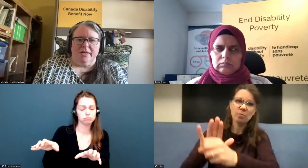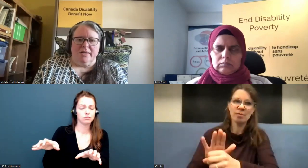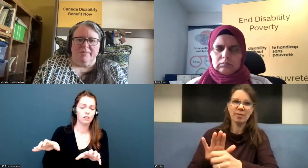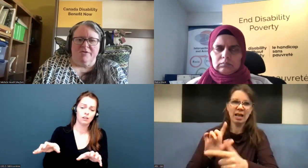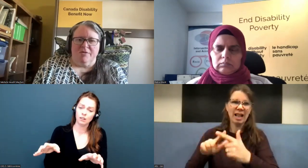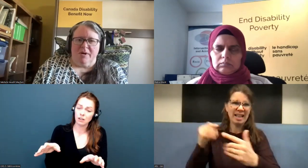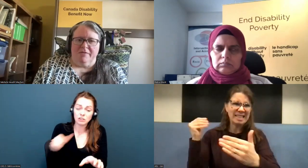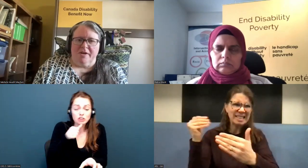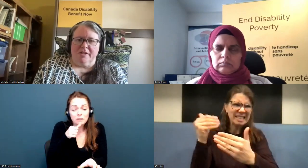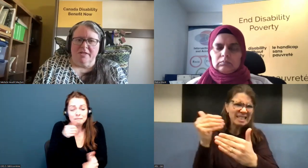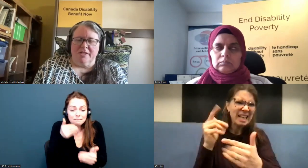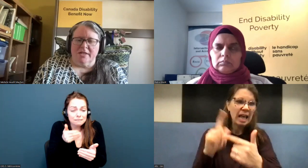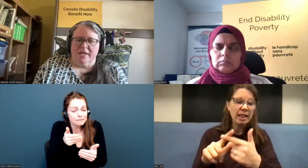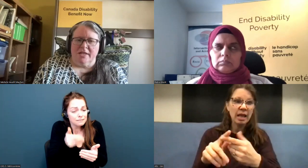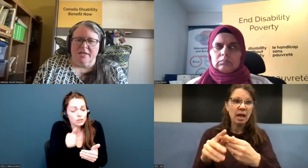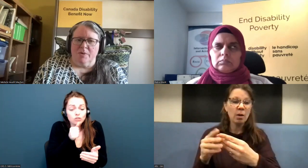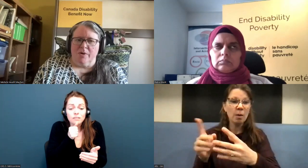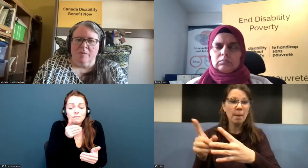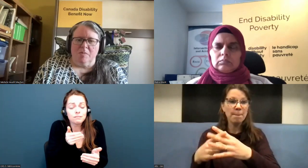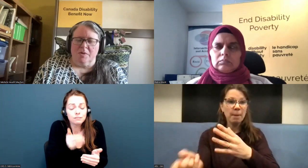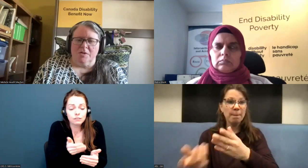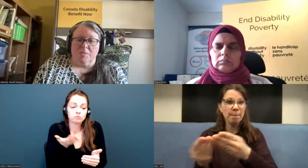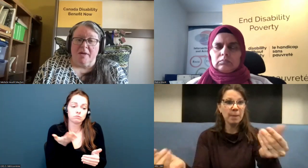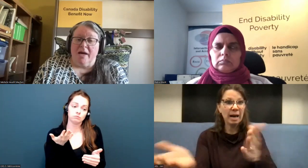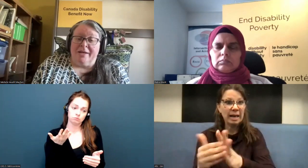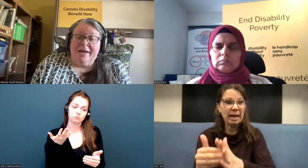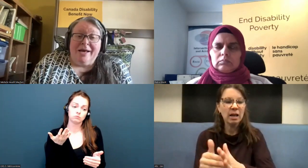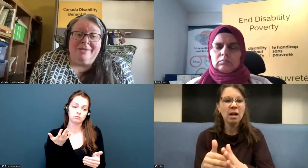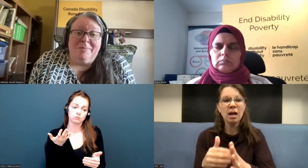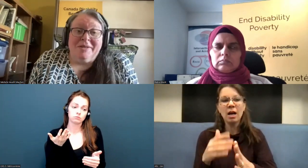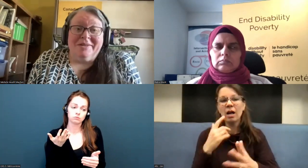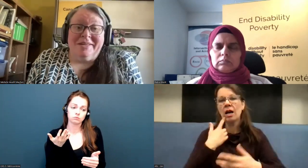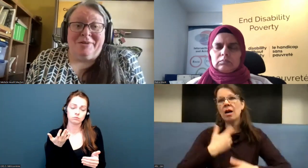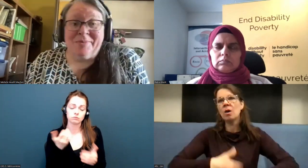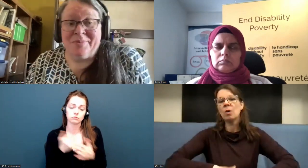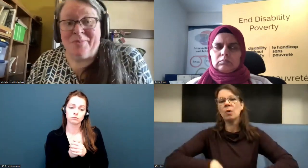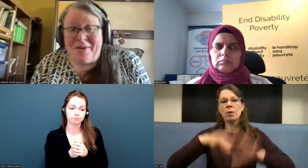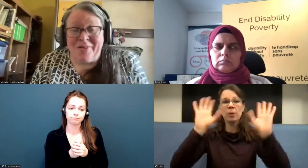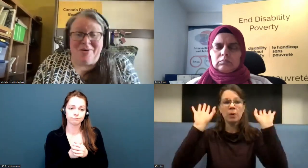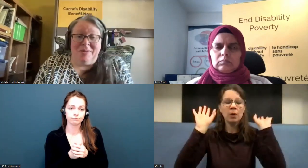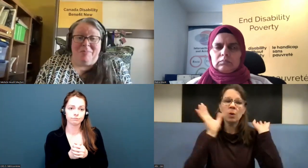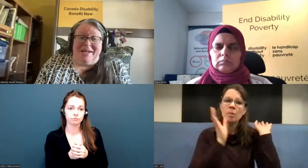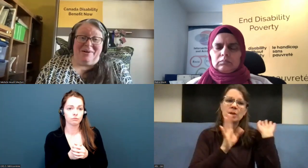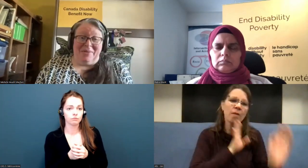SLIPS THROUGH OUR FINGERS AT THIS POINT WOULD JUST BE -- AND TO BE -- YOU KNOW, WE'RE NOT THE ONLY BILL OUT THERE.